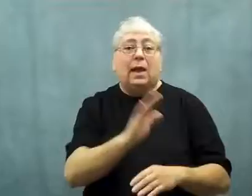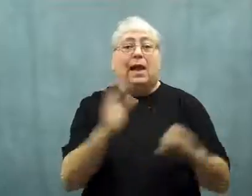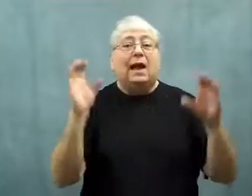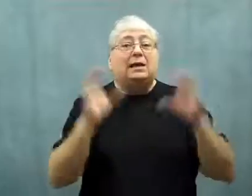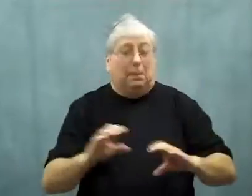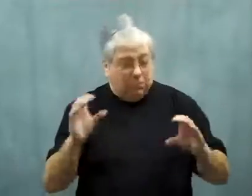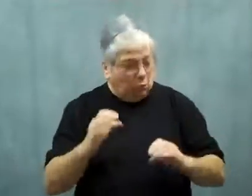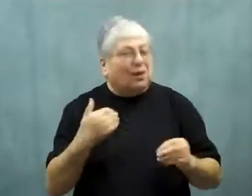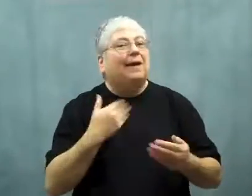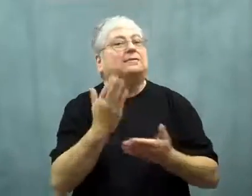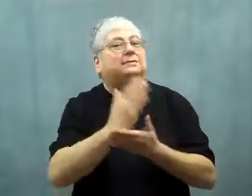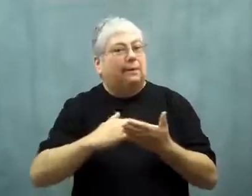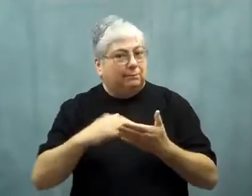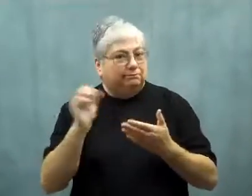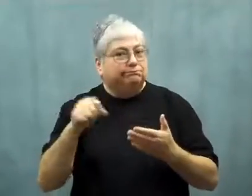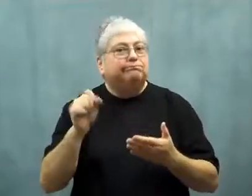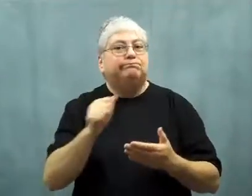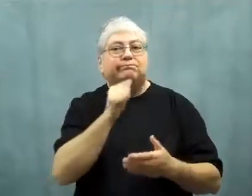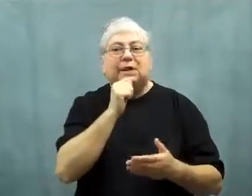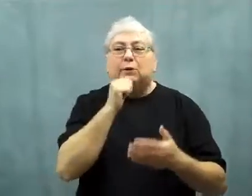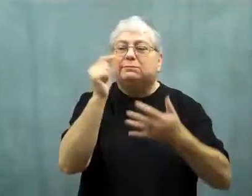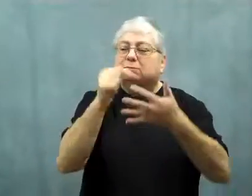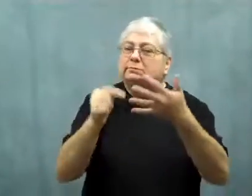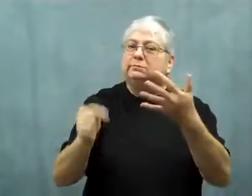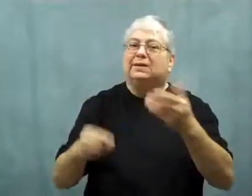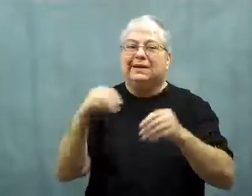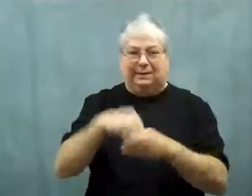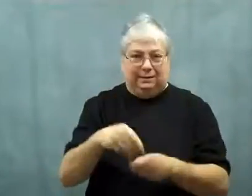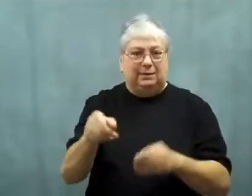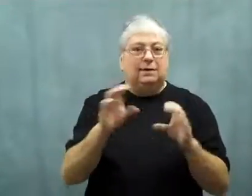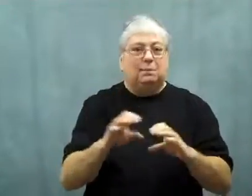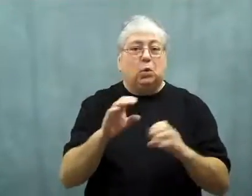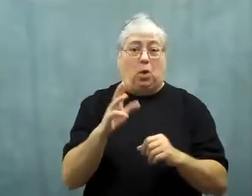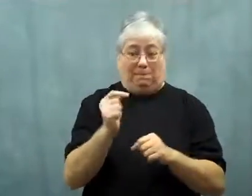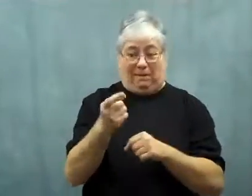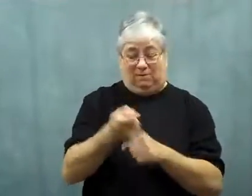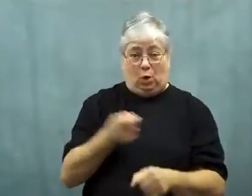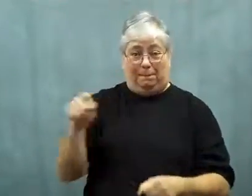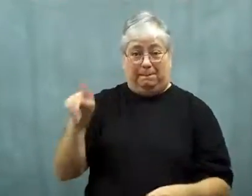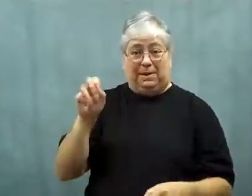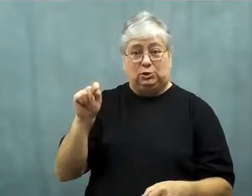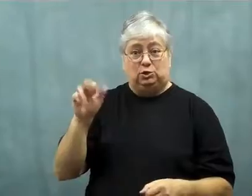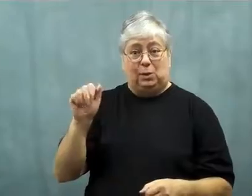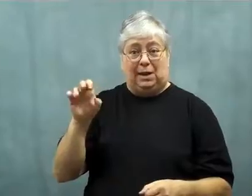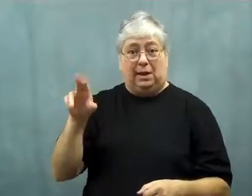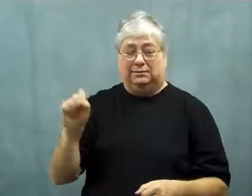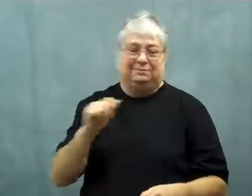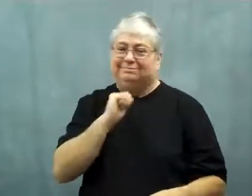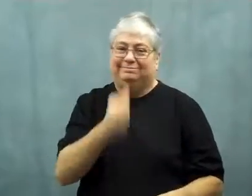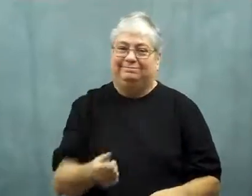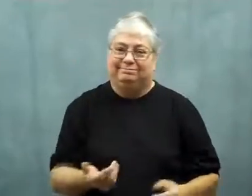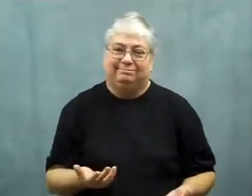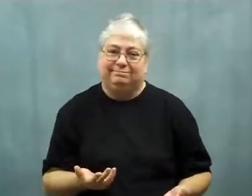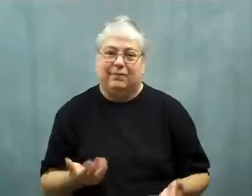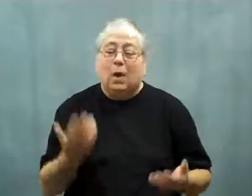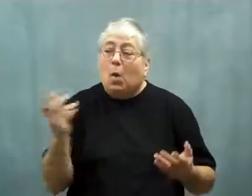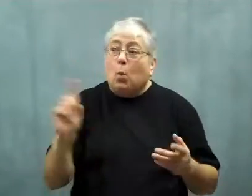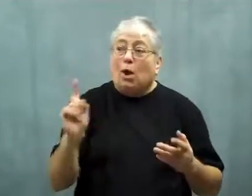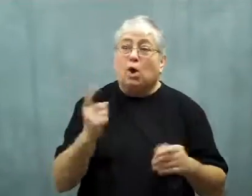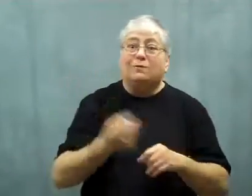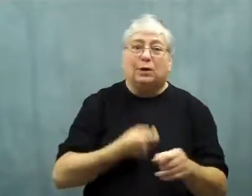Her computer did have some classified material in it.